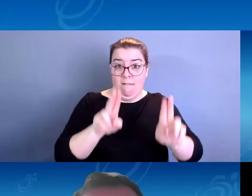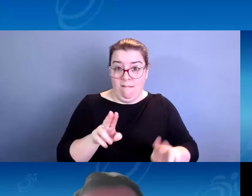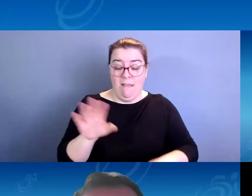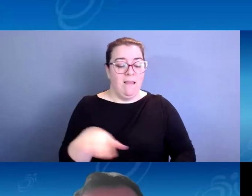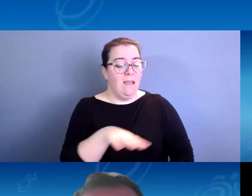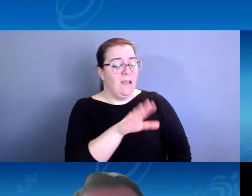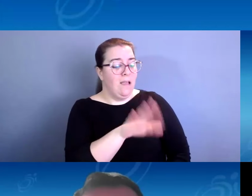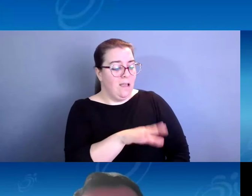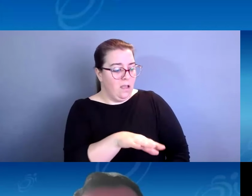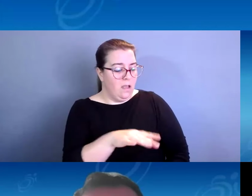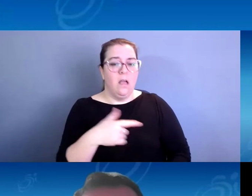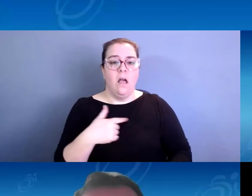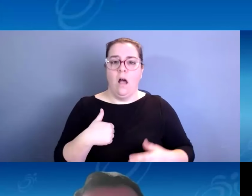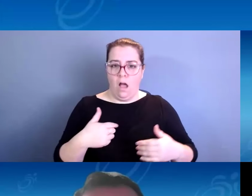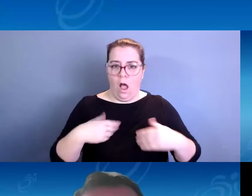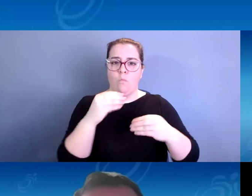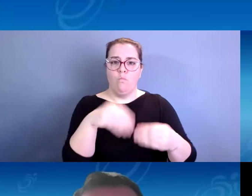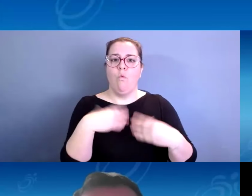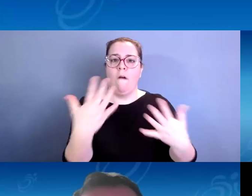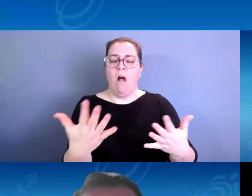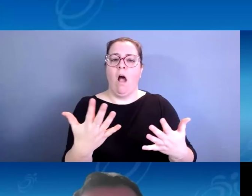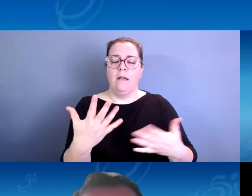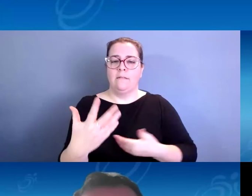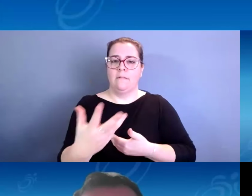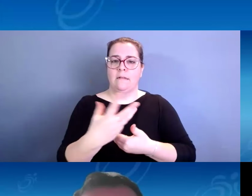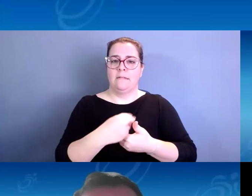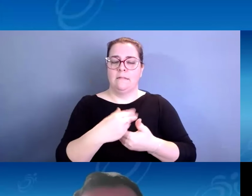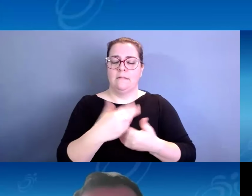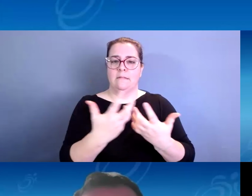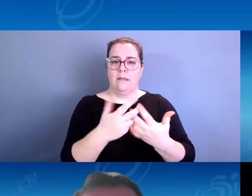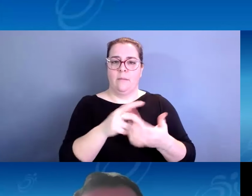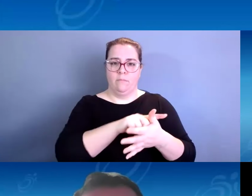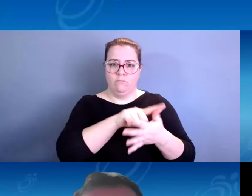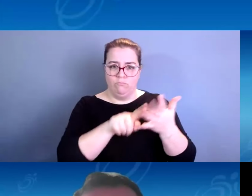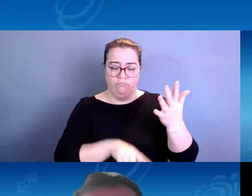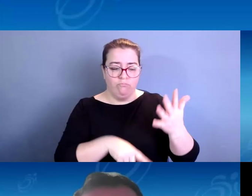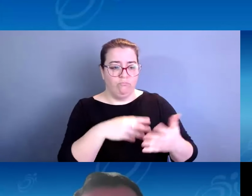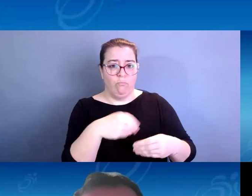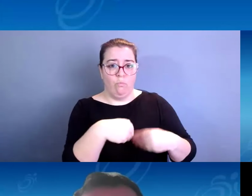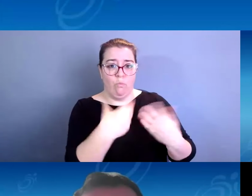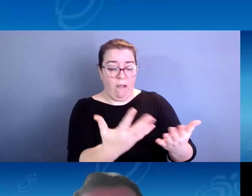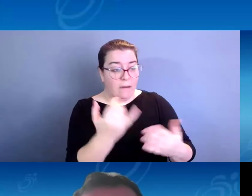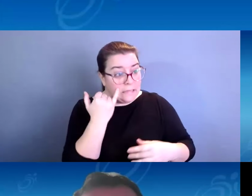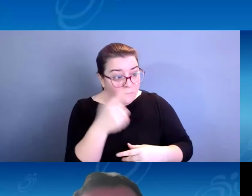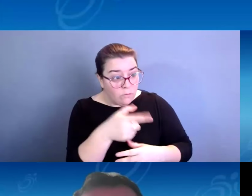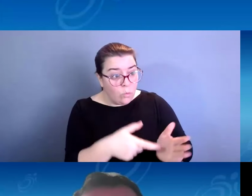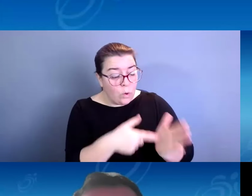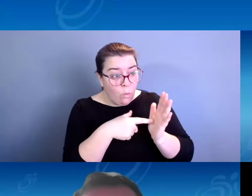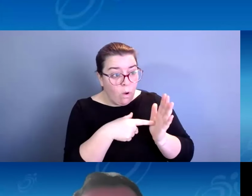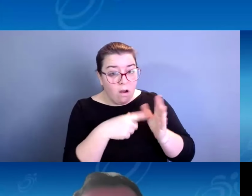to make this interview as accessible and inclusive as possible. If you need something on top of this, please tell us what that is.